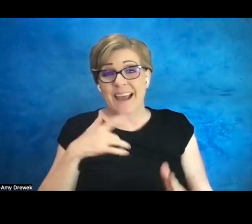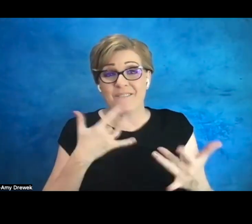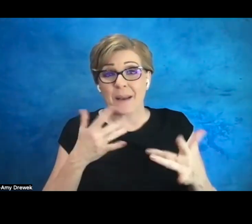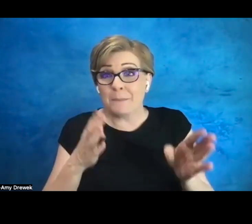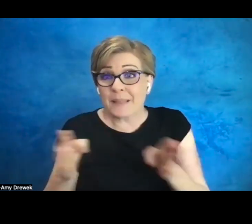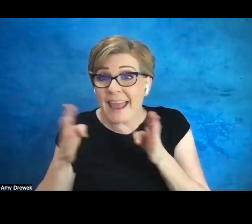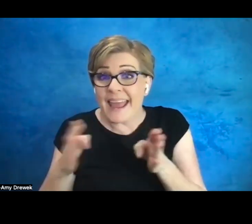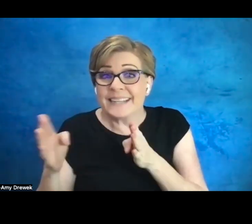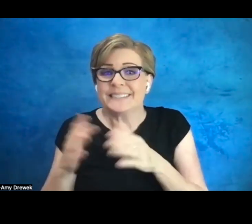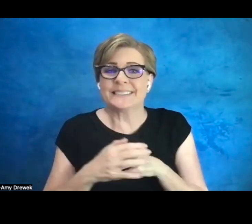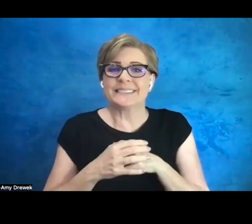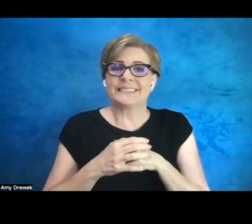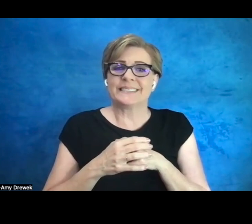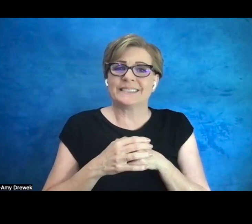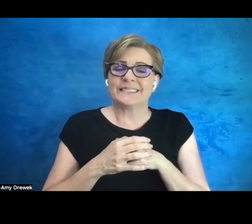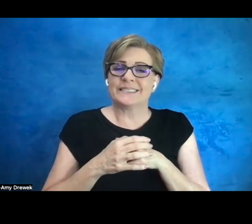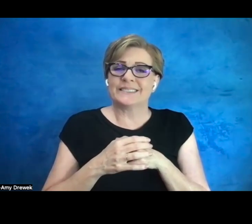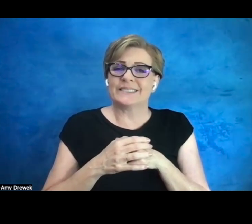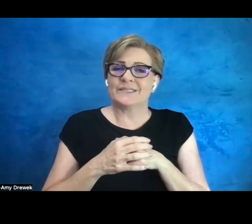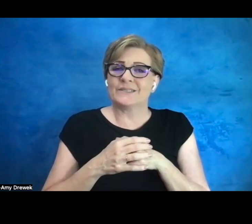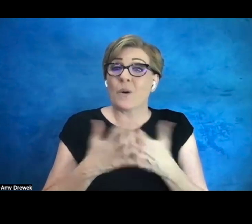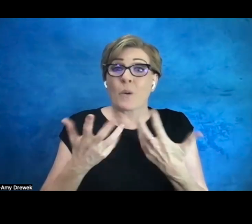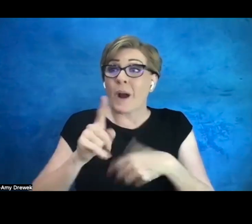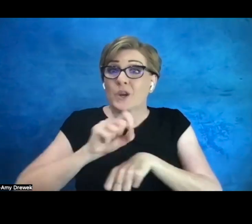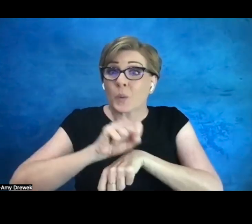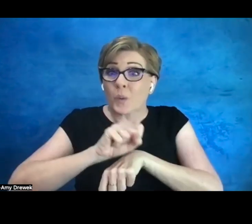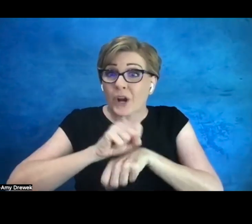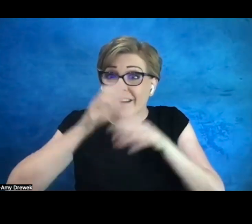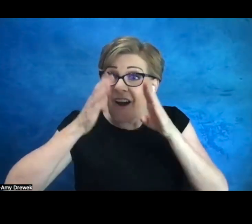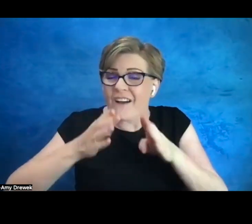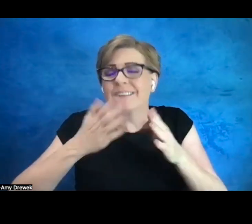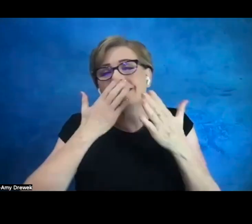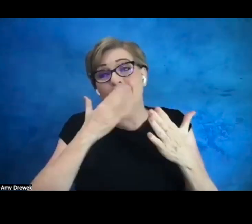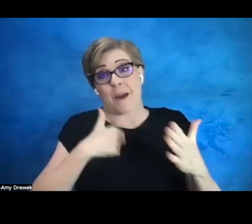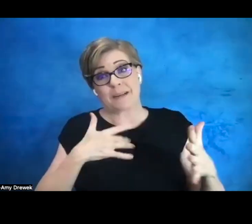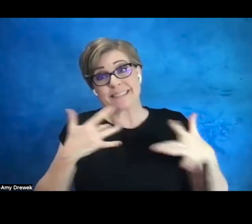I'm really excited for what you all plan. So thank you, and if you don't have any questions,